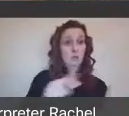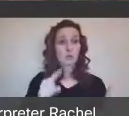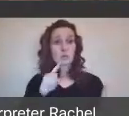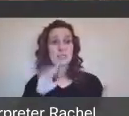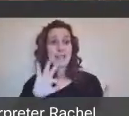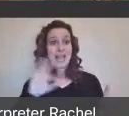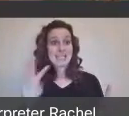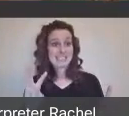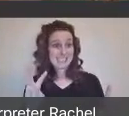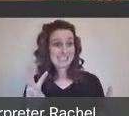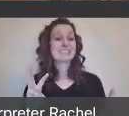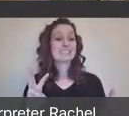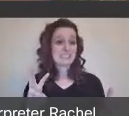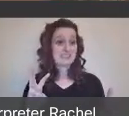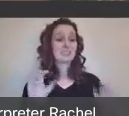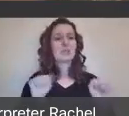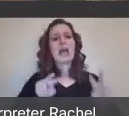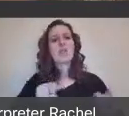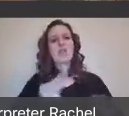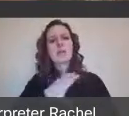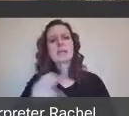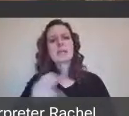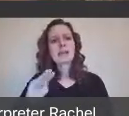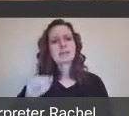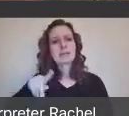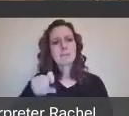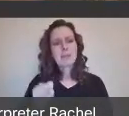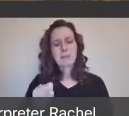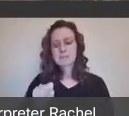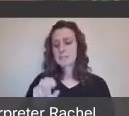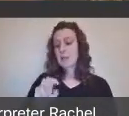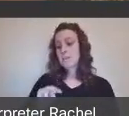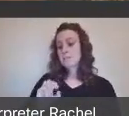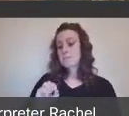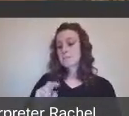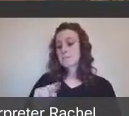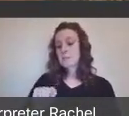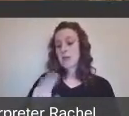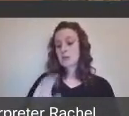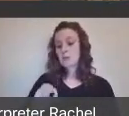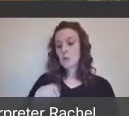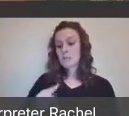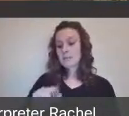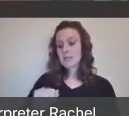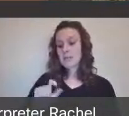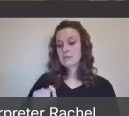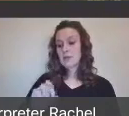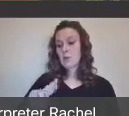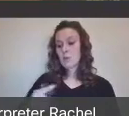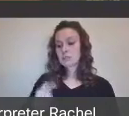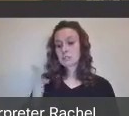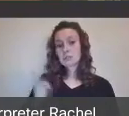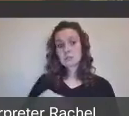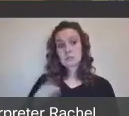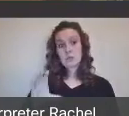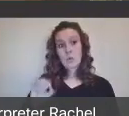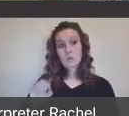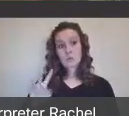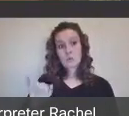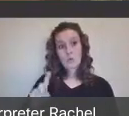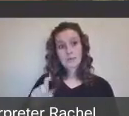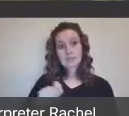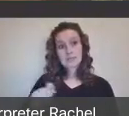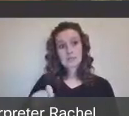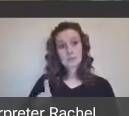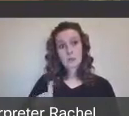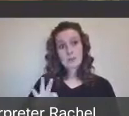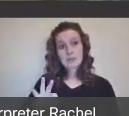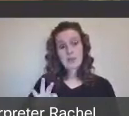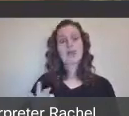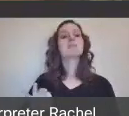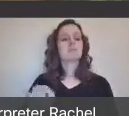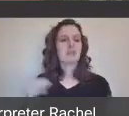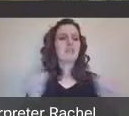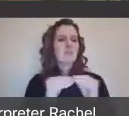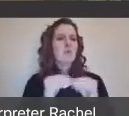check our county maps at www.montcopa.org/COVID-19 for updated geographic information.